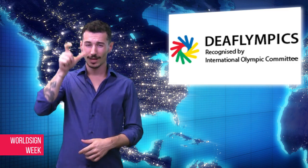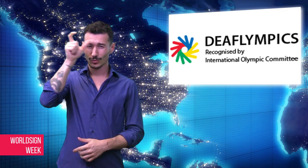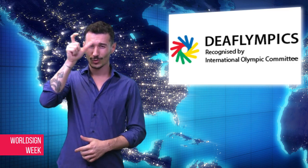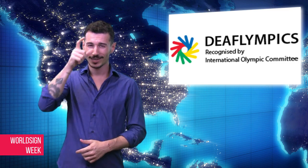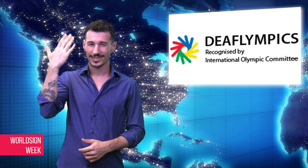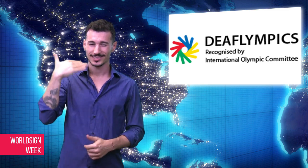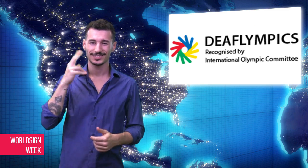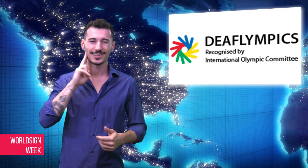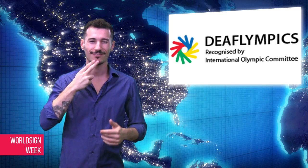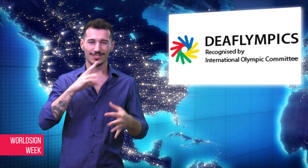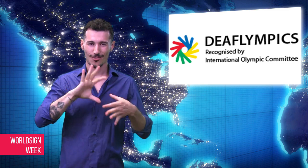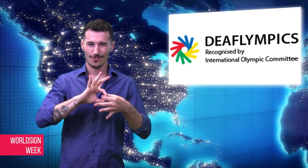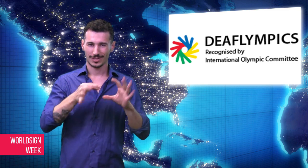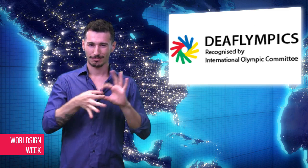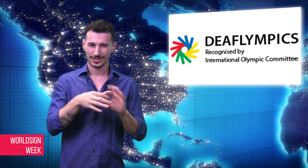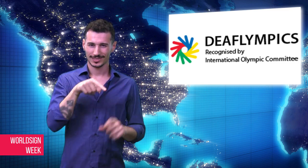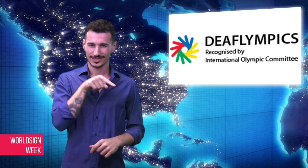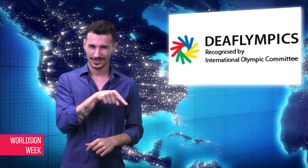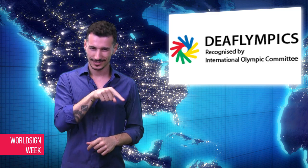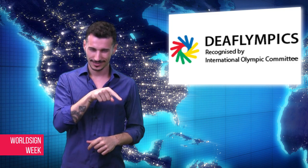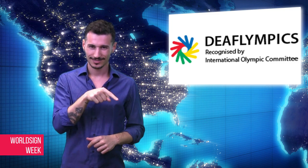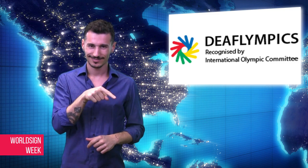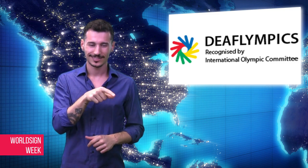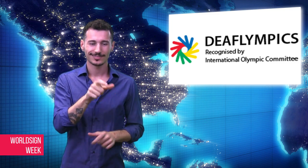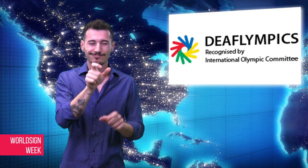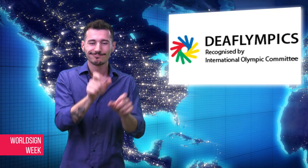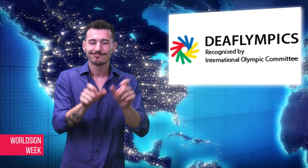to athletes who win medals at Olympics.